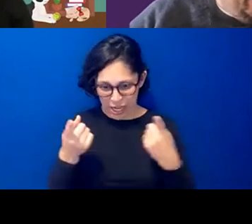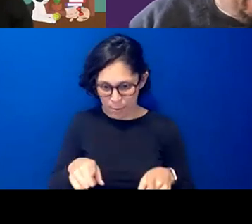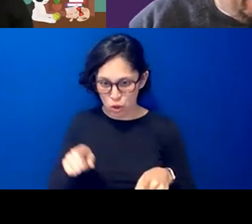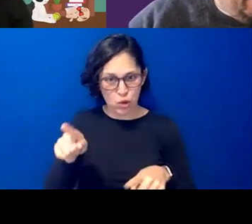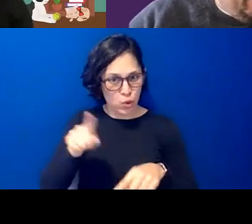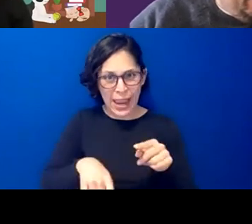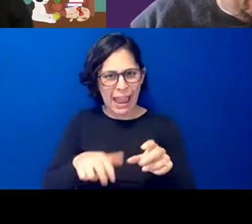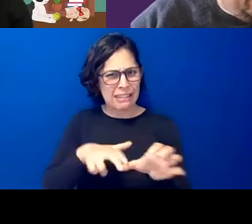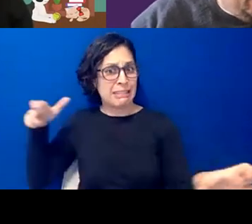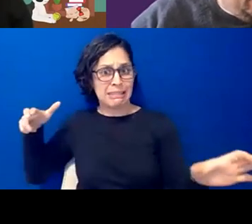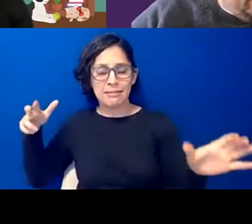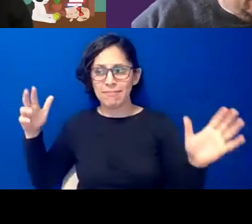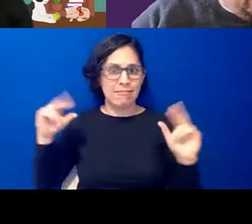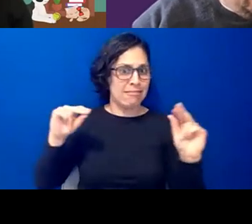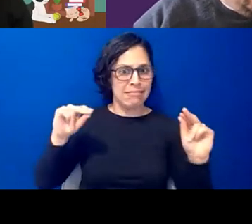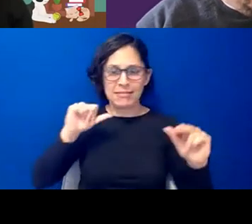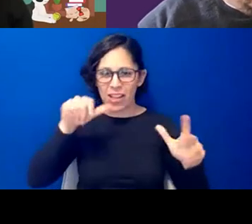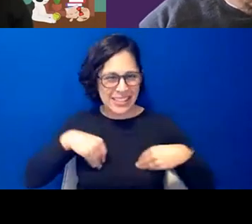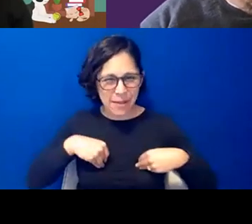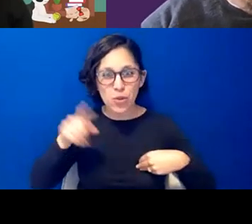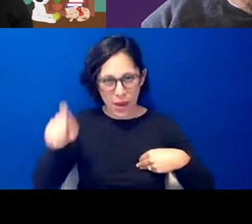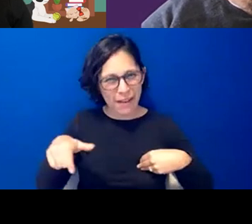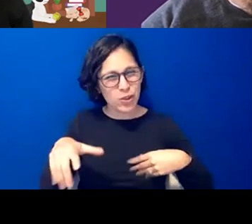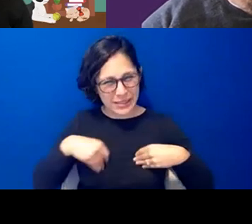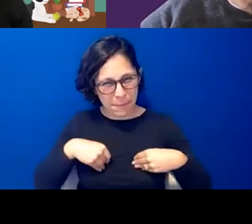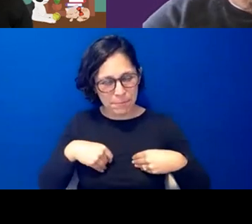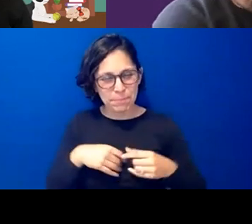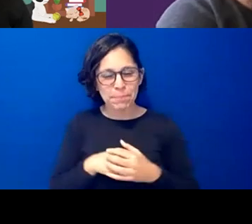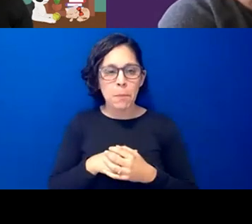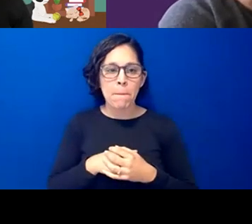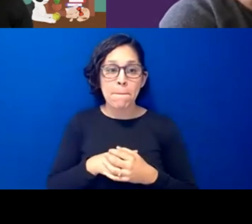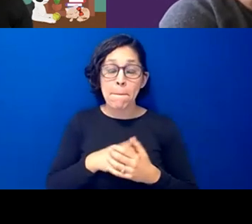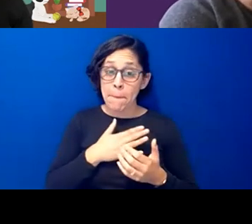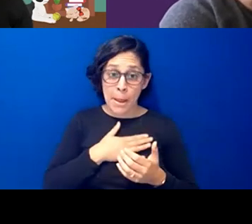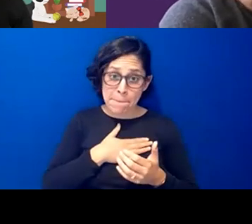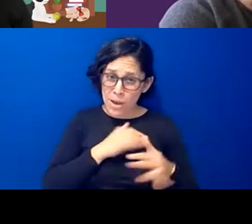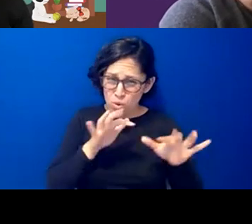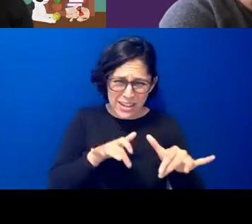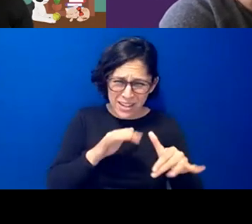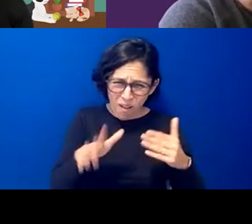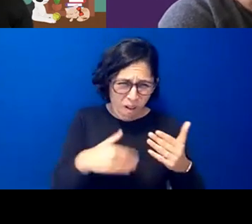Aurora Chang: You know I I. Aurora Chang: All of my writing is personal. and